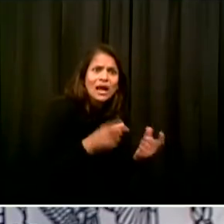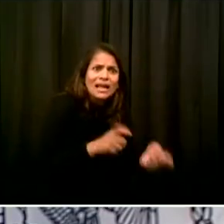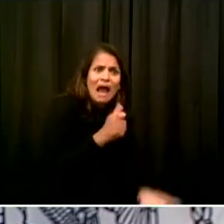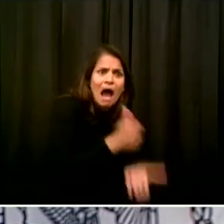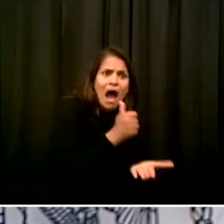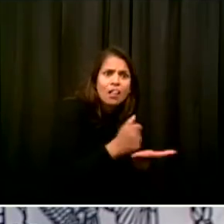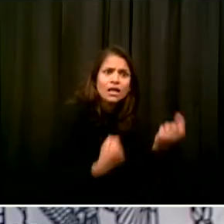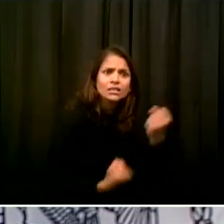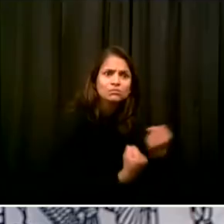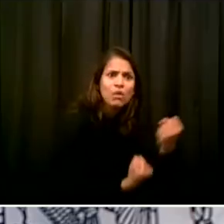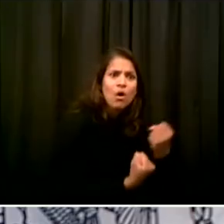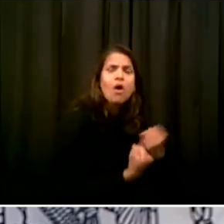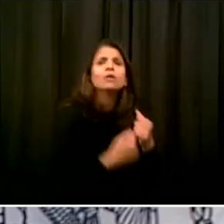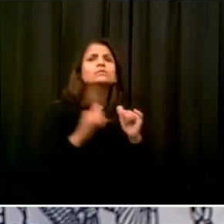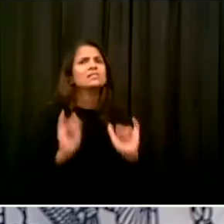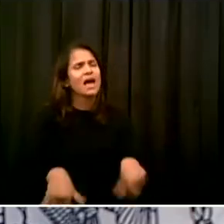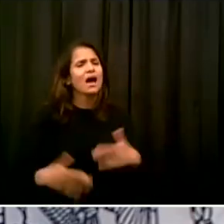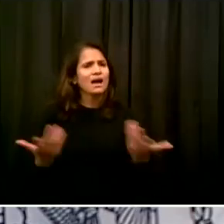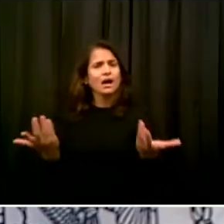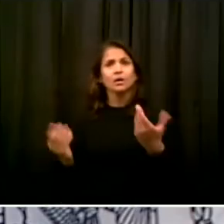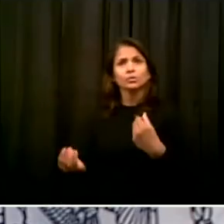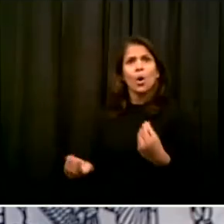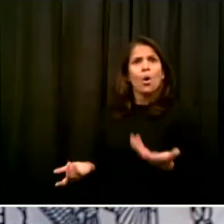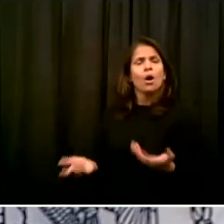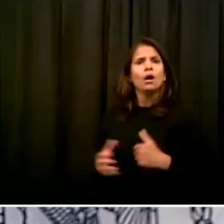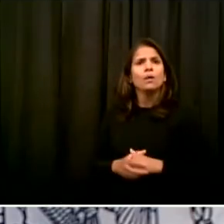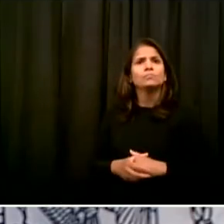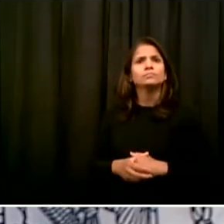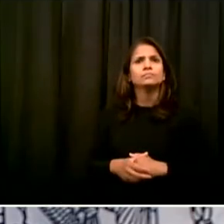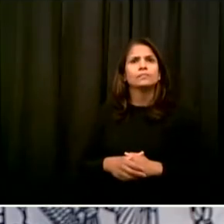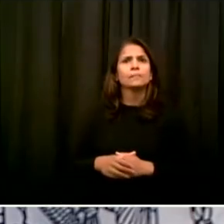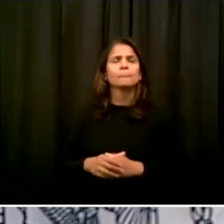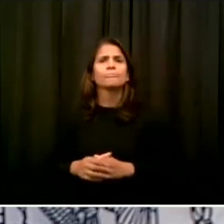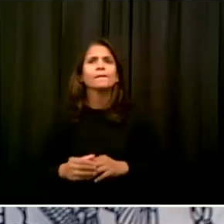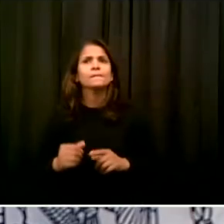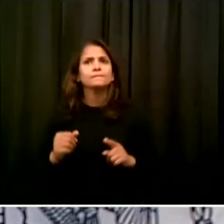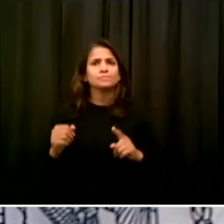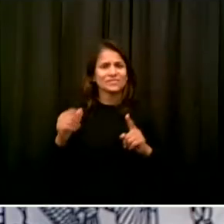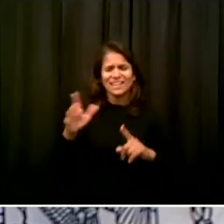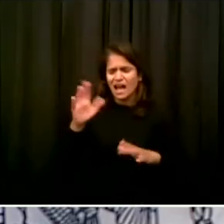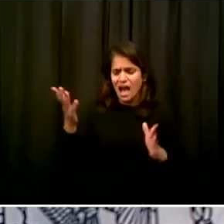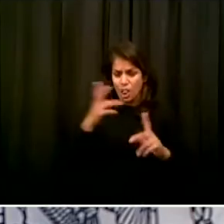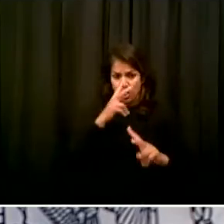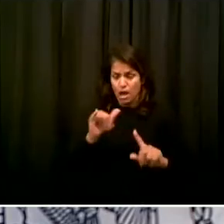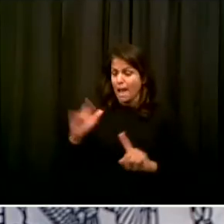THE SKILLS, THEY DON'T SPEAK ENGLISH, WHAT EVER IT IS, THE IS NOTHING THAT REPLACES A PROFESSIONAL